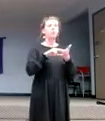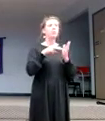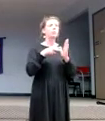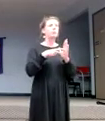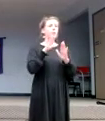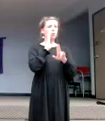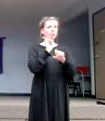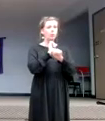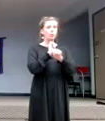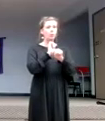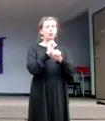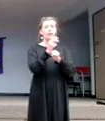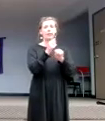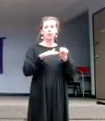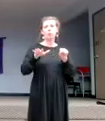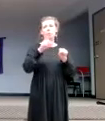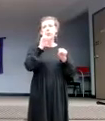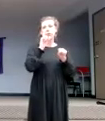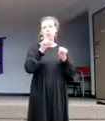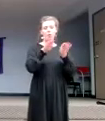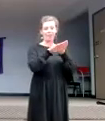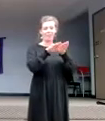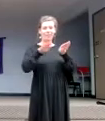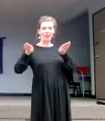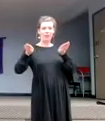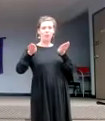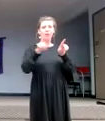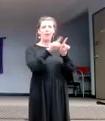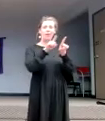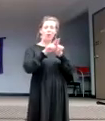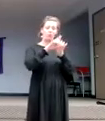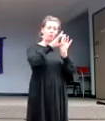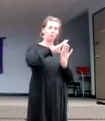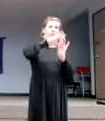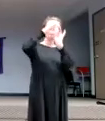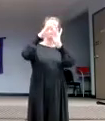work in the property for the lateral but also conduit for the electrical. And if you take